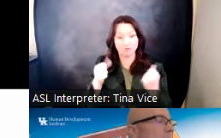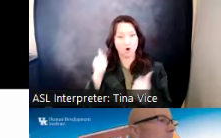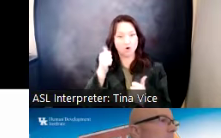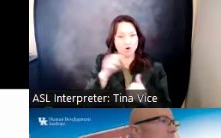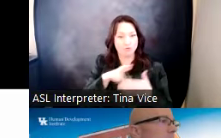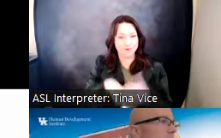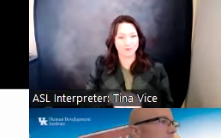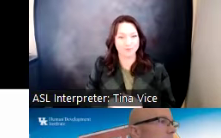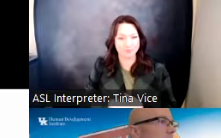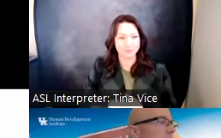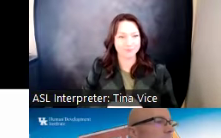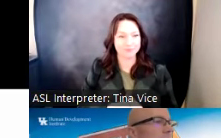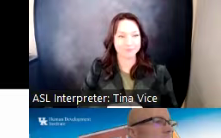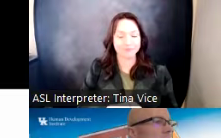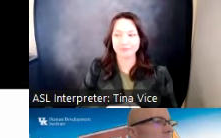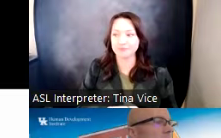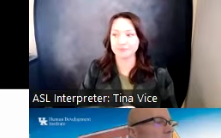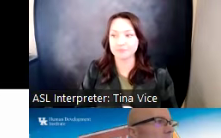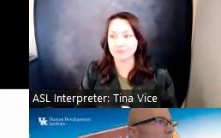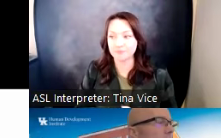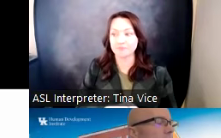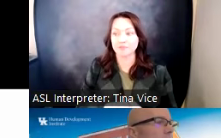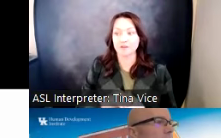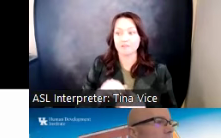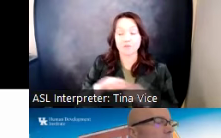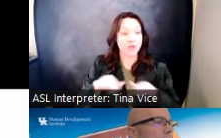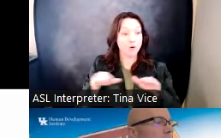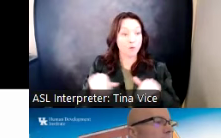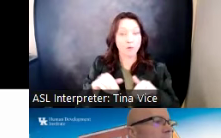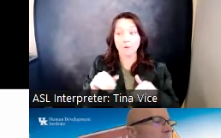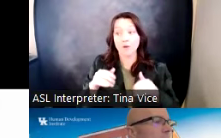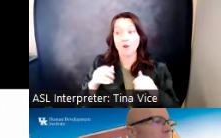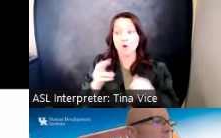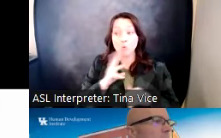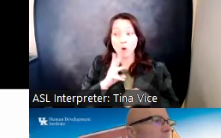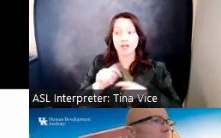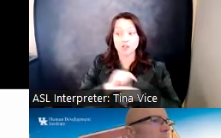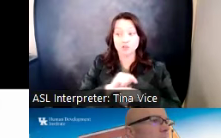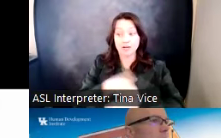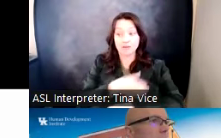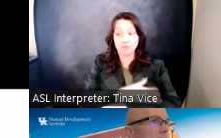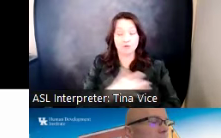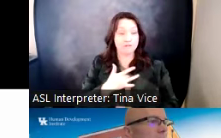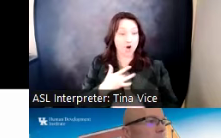And then for the aquatic training they saw improved cardiovascular and cardiorespiratory fitness as well as